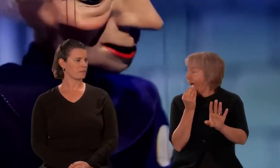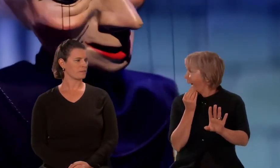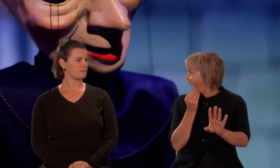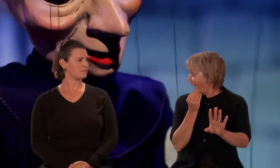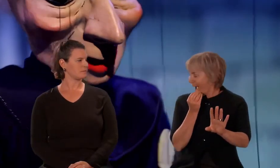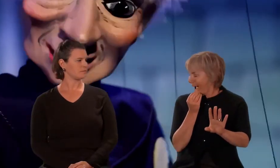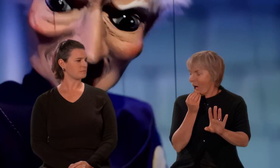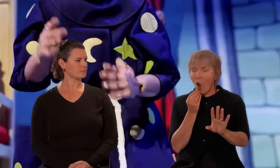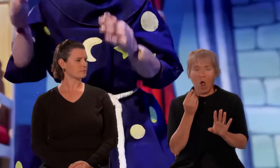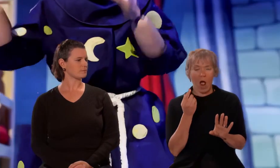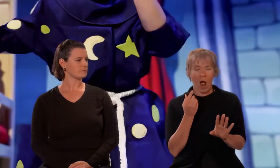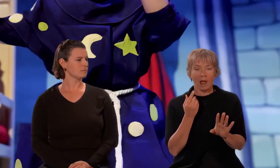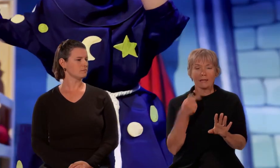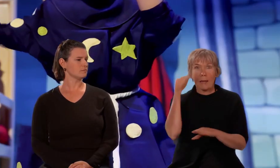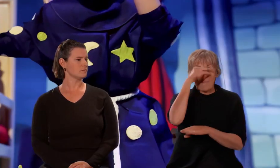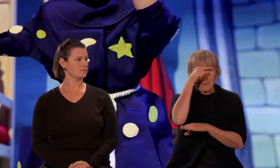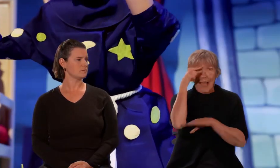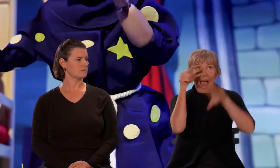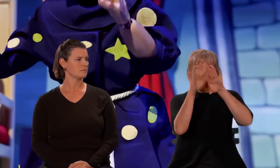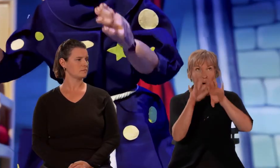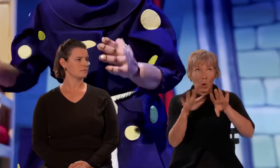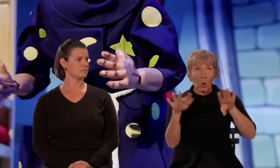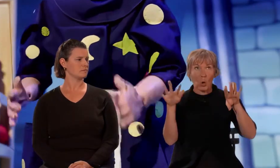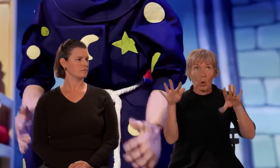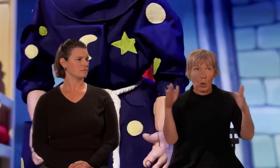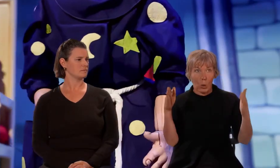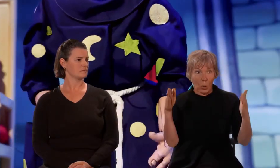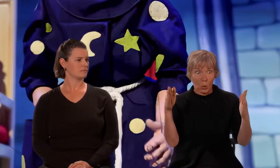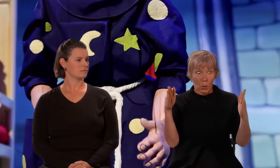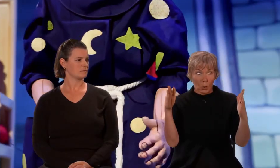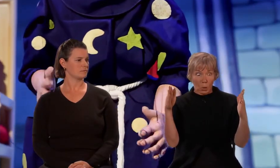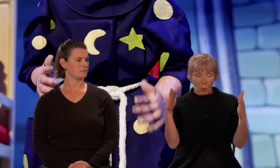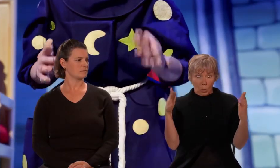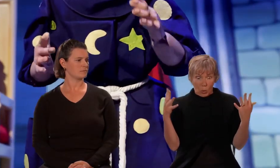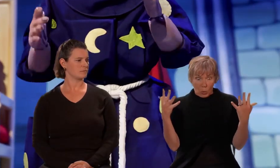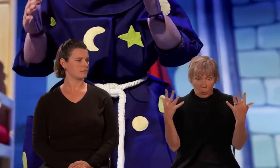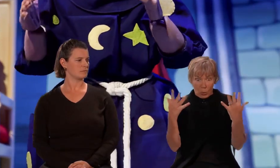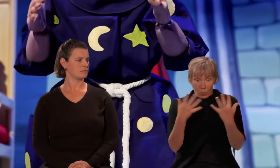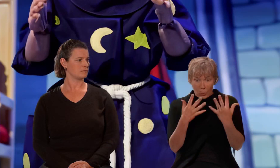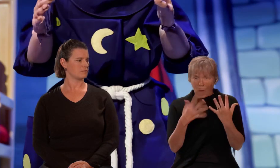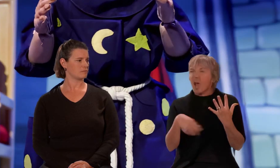We can stretch some black velvet curtains on poles. The curtains will cover all the palace gardens like a circus tent,